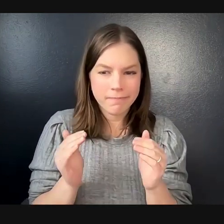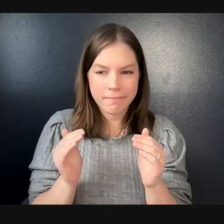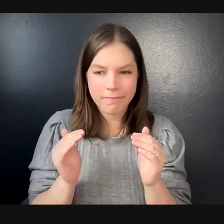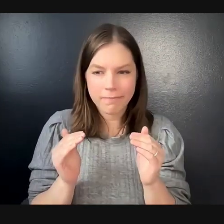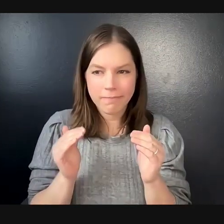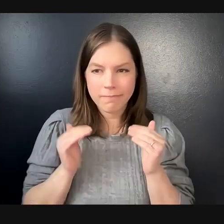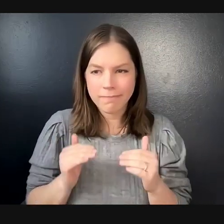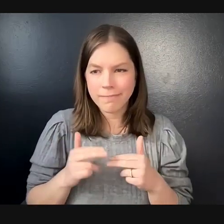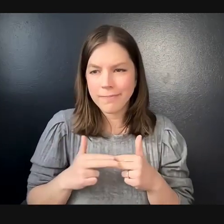Next slide.